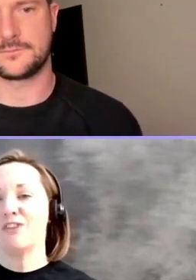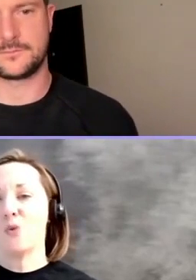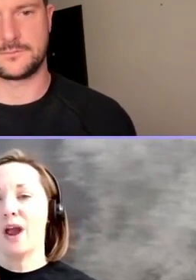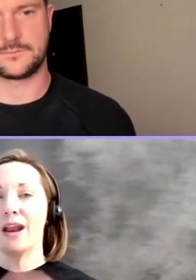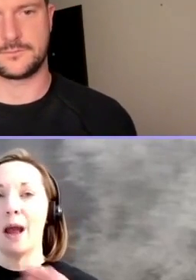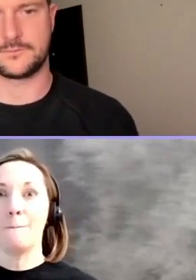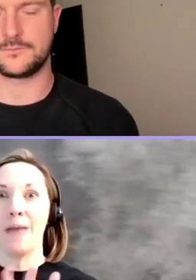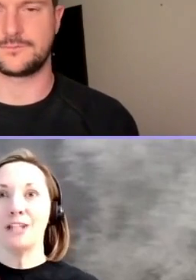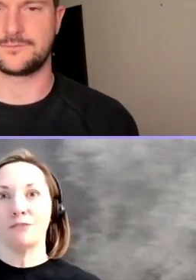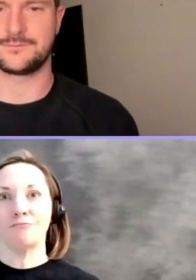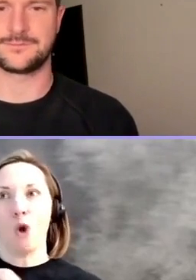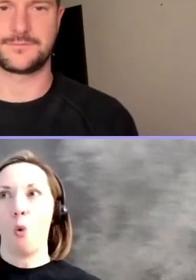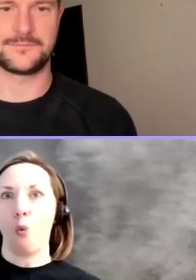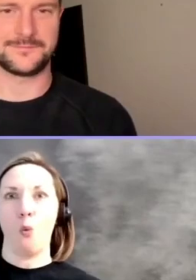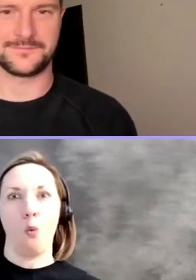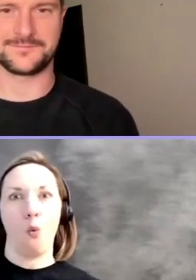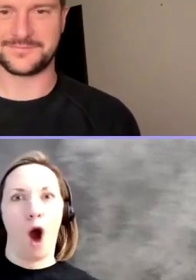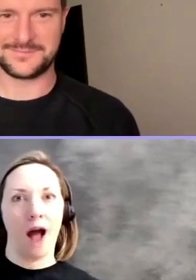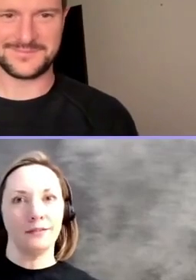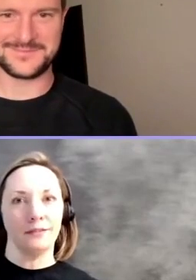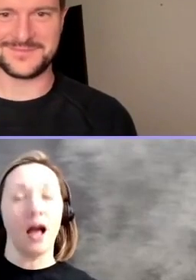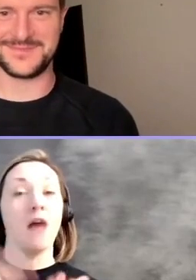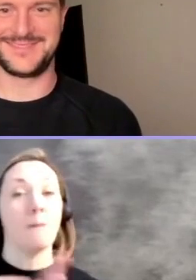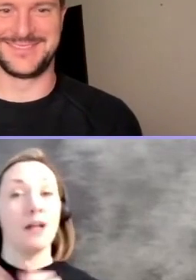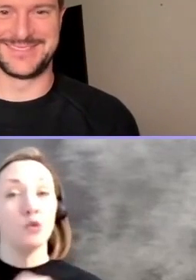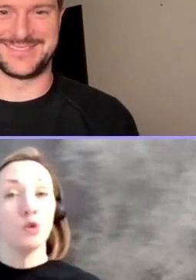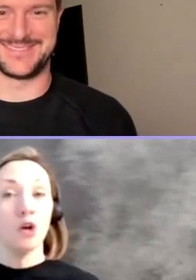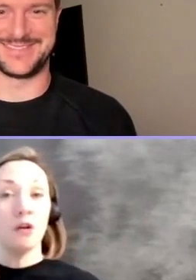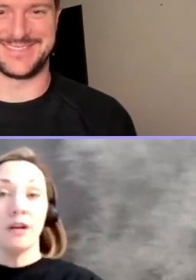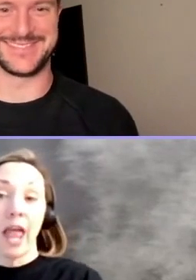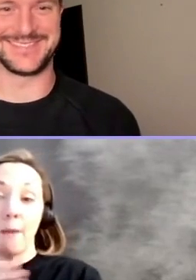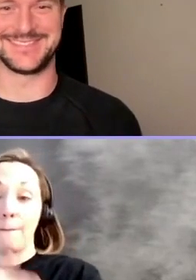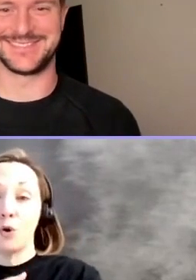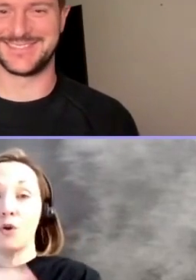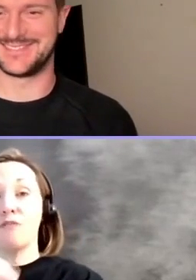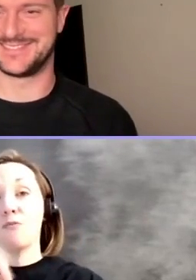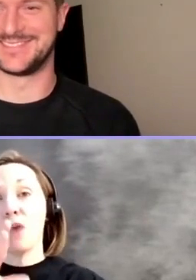itself, and therefore it will lay nicely with changing the focus to trigger the screen reader.